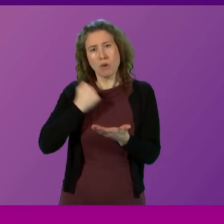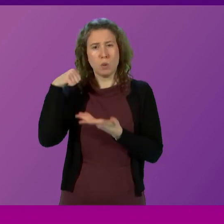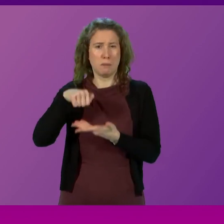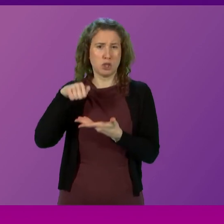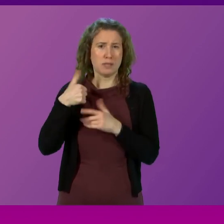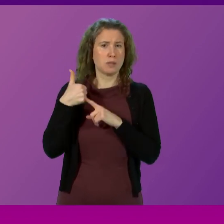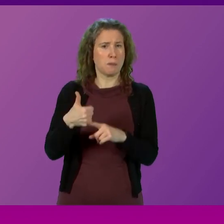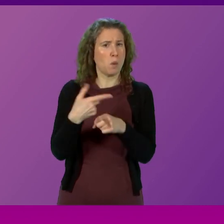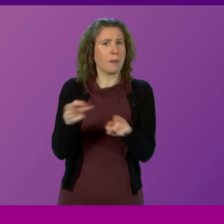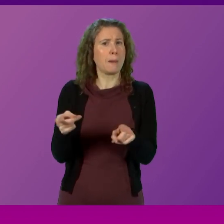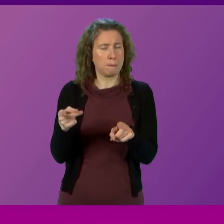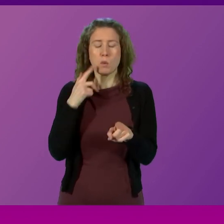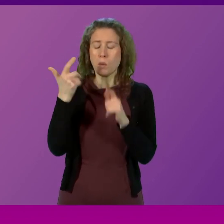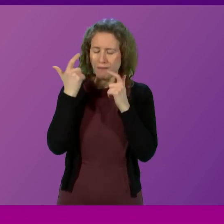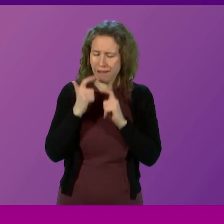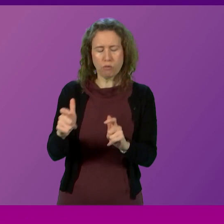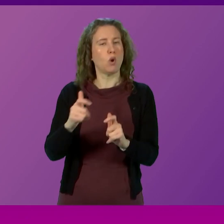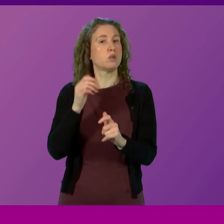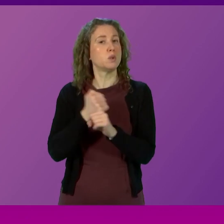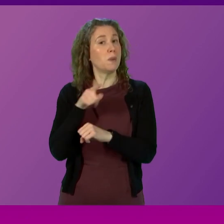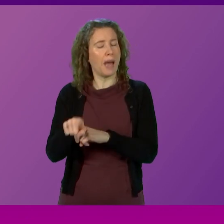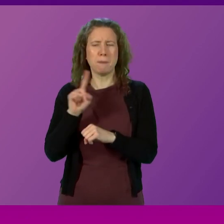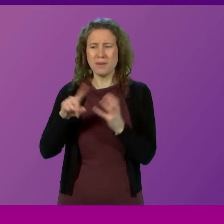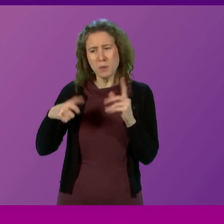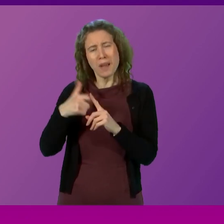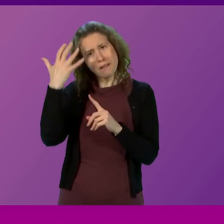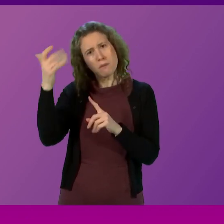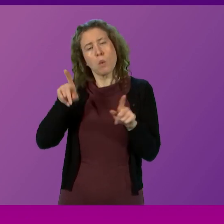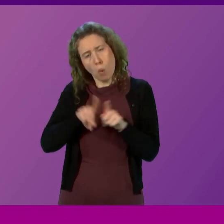that—and we will continue to do so—but the UK Government needs to continue to step up